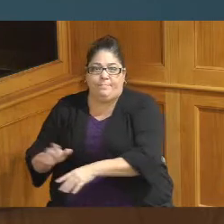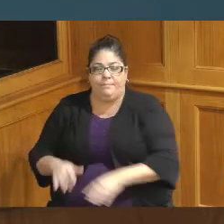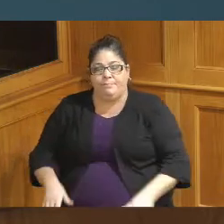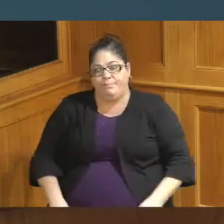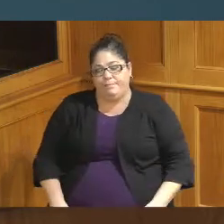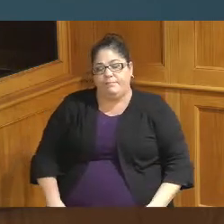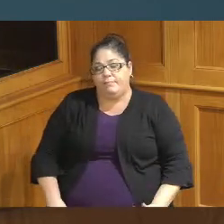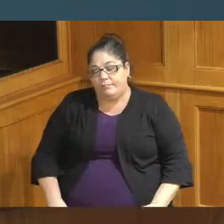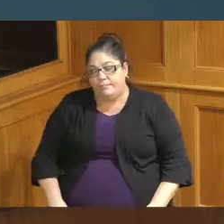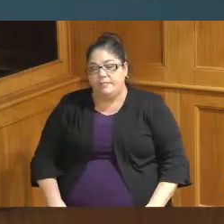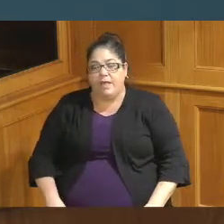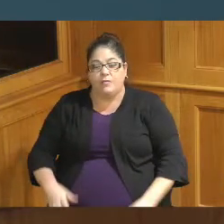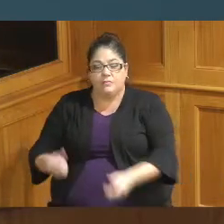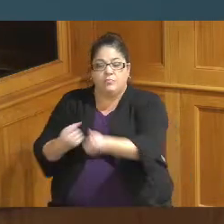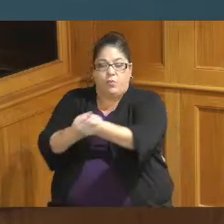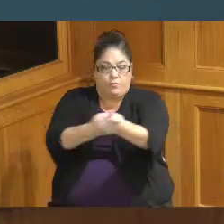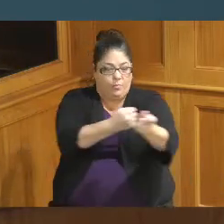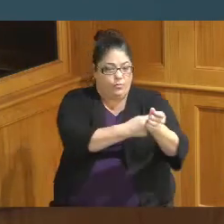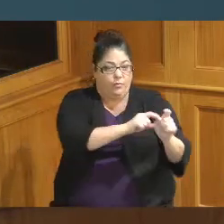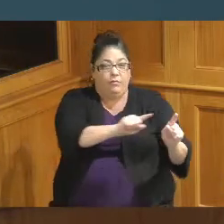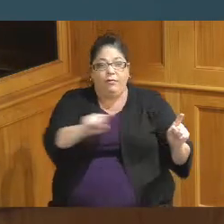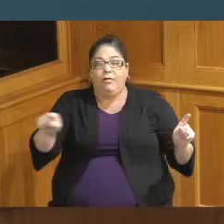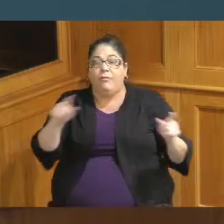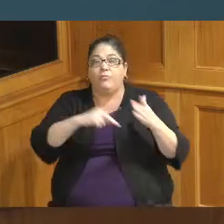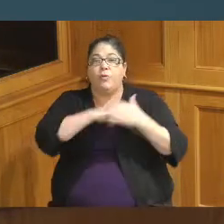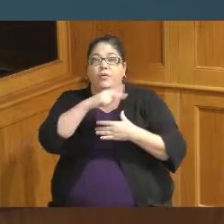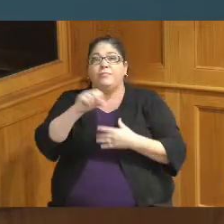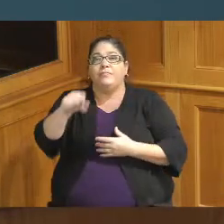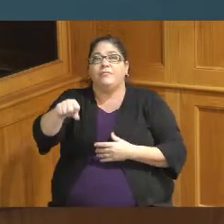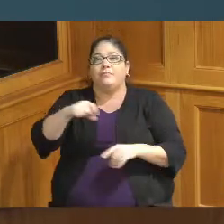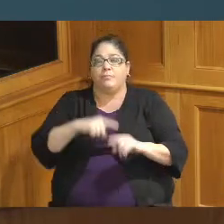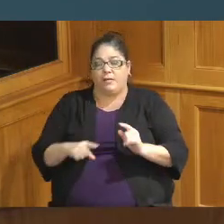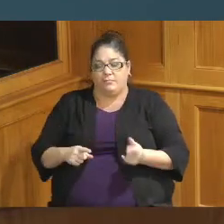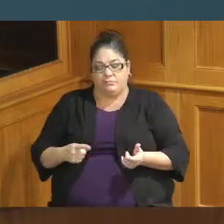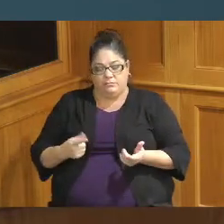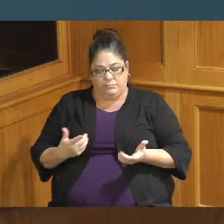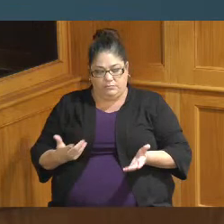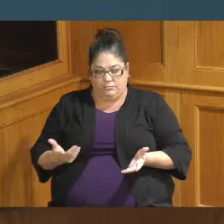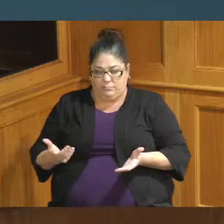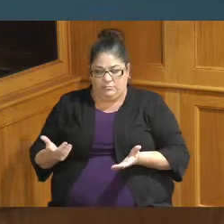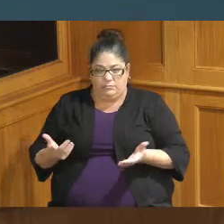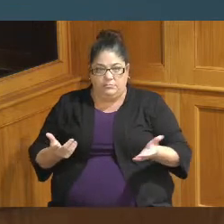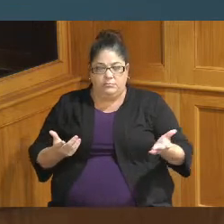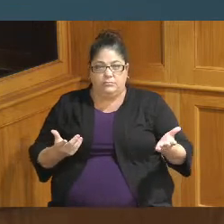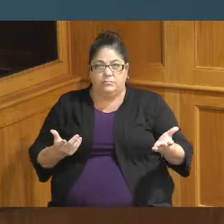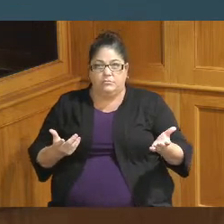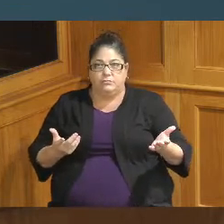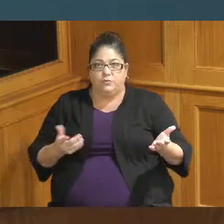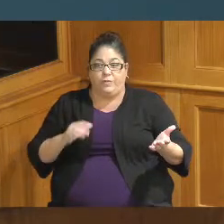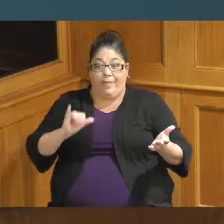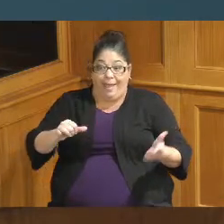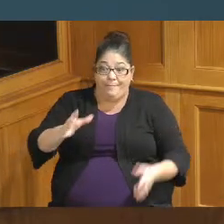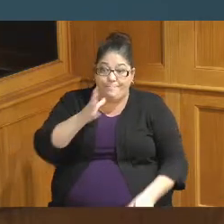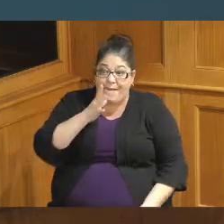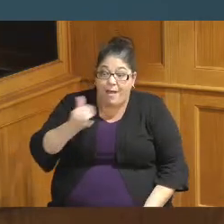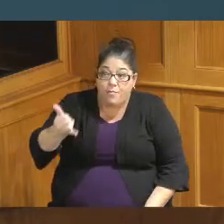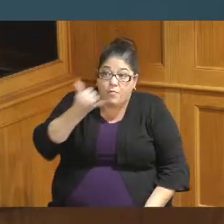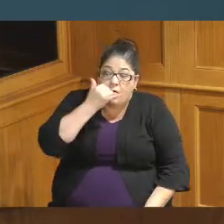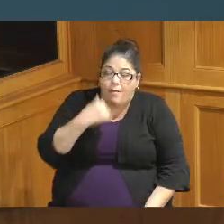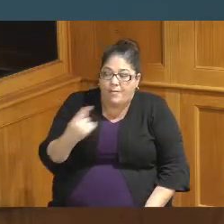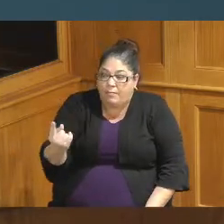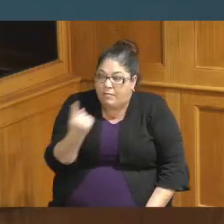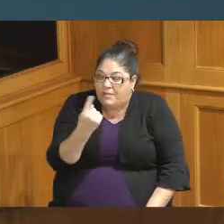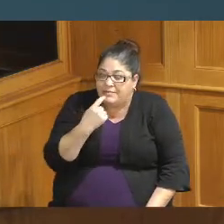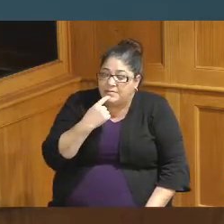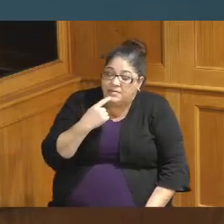other programs which I'm you know but to just say you know to that Mom or Grandma the heck with you